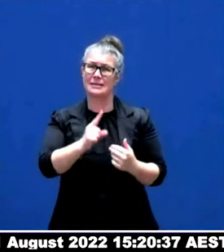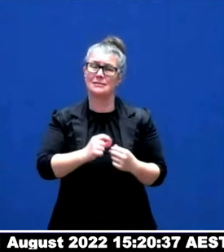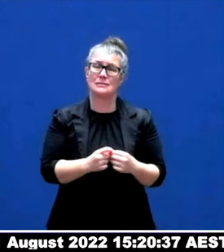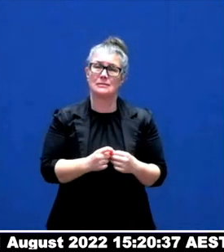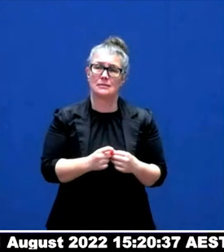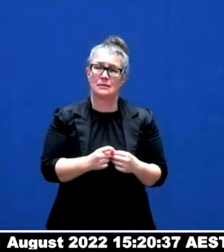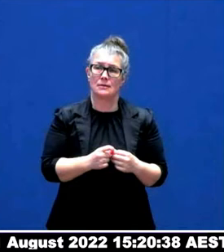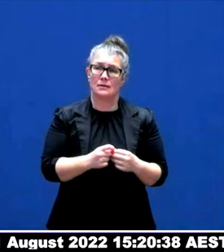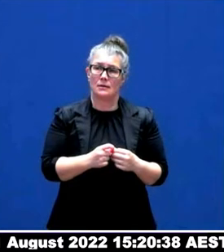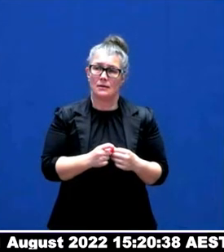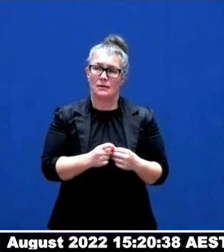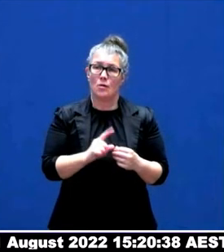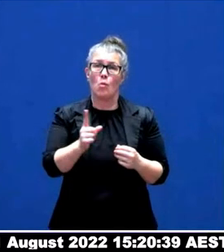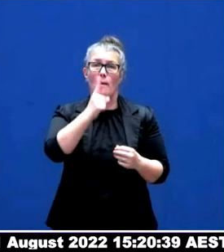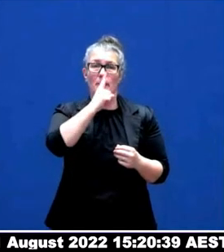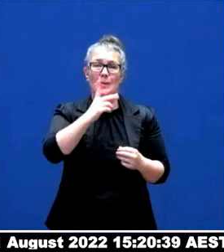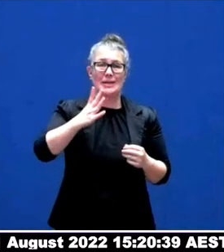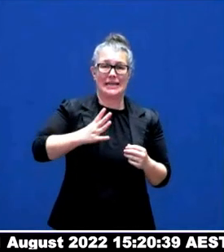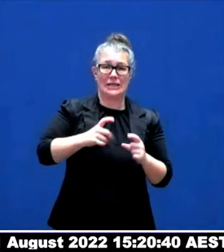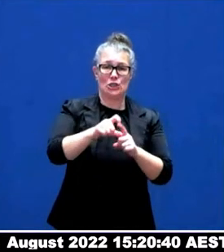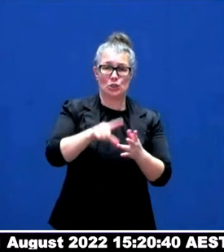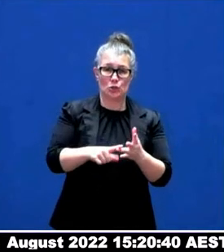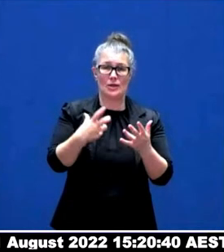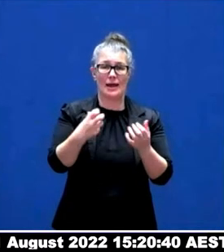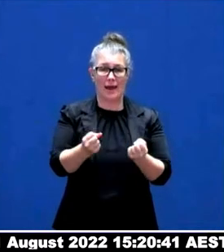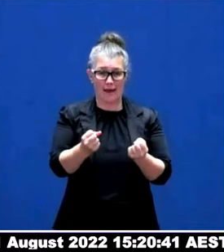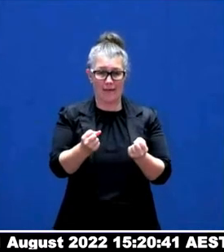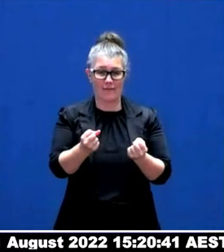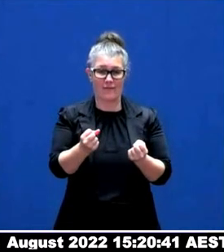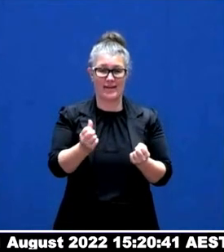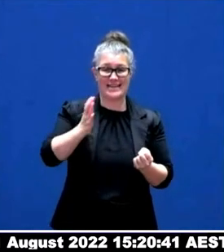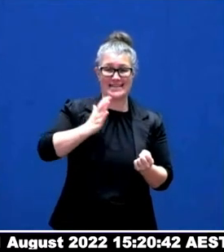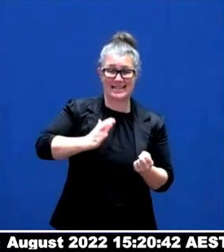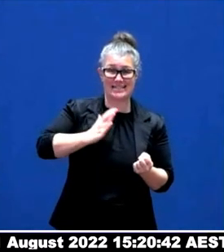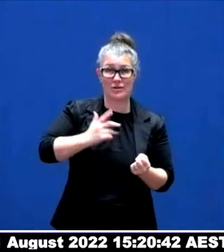need to do to get necessary and reasonable home modifications. And one of the requirements is: